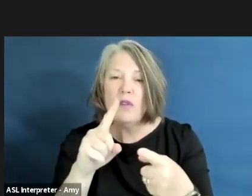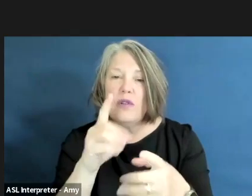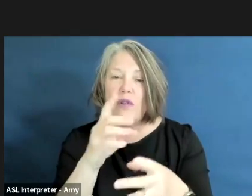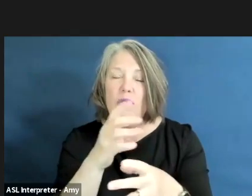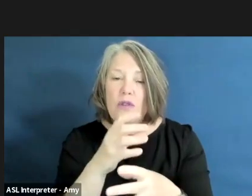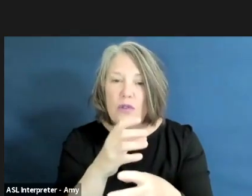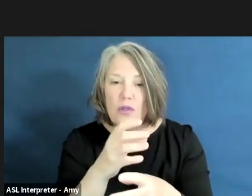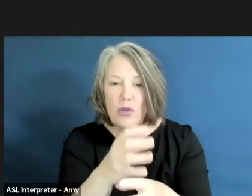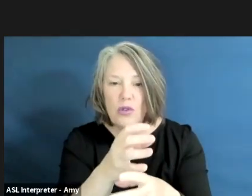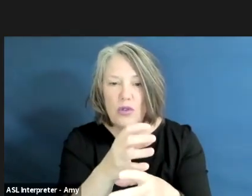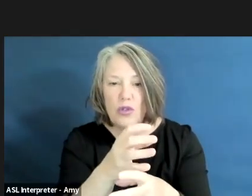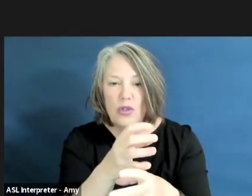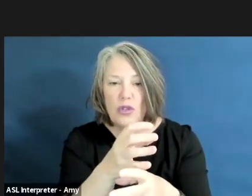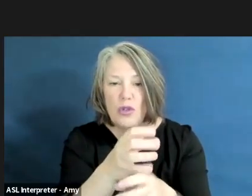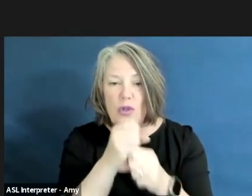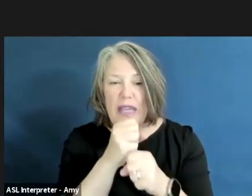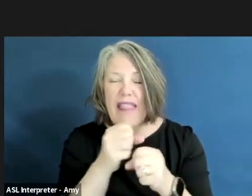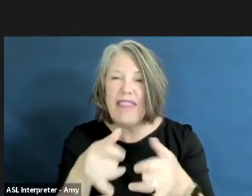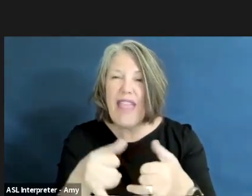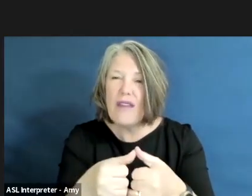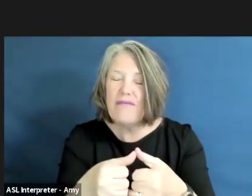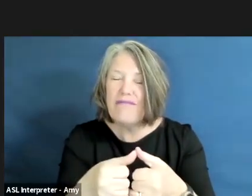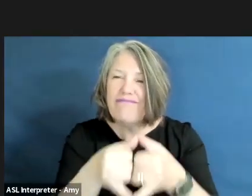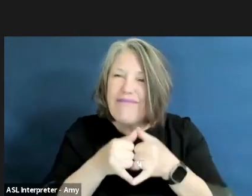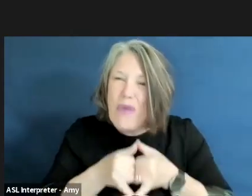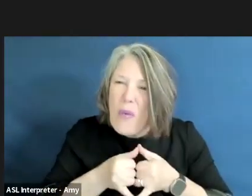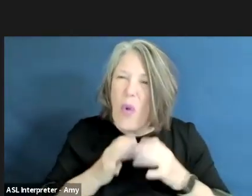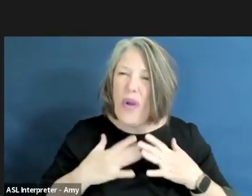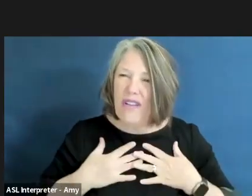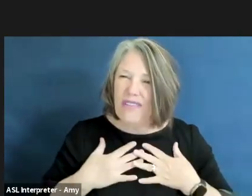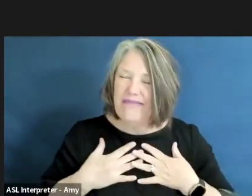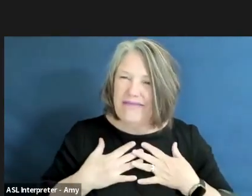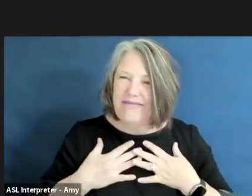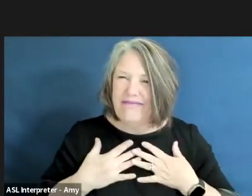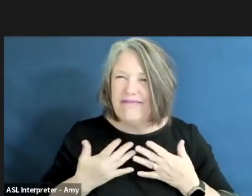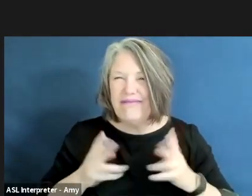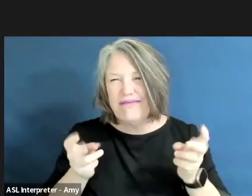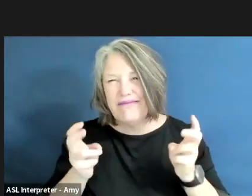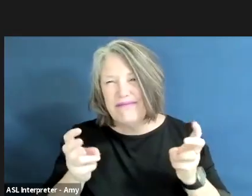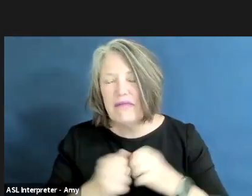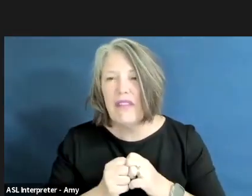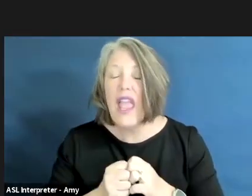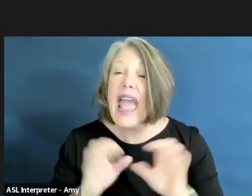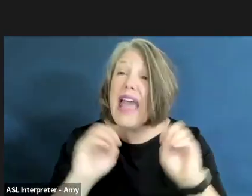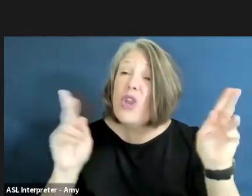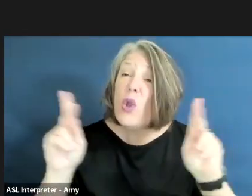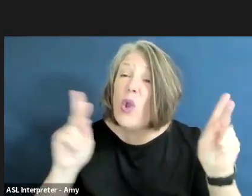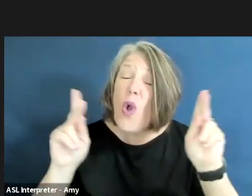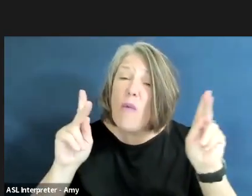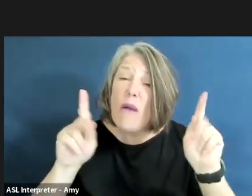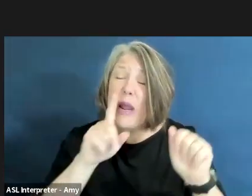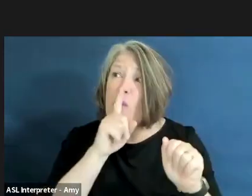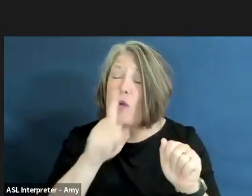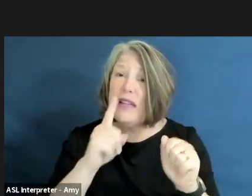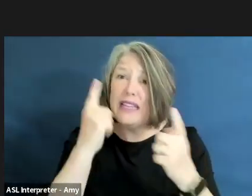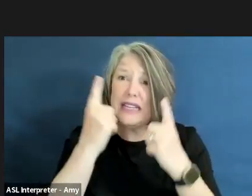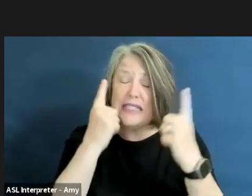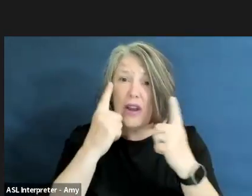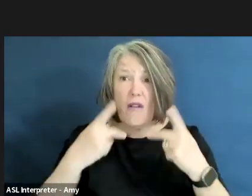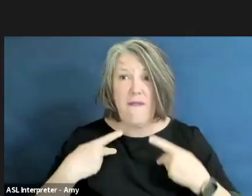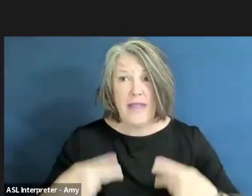and nobody considered the physical realities of CP.